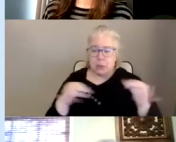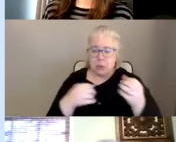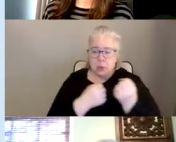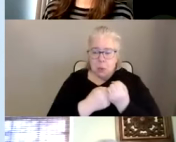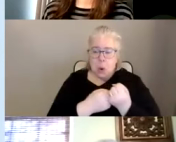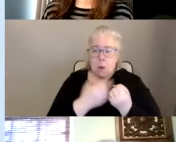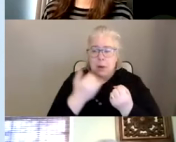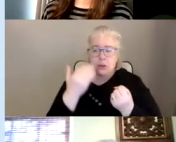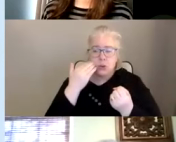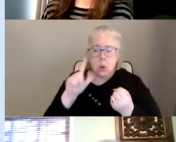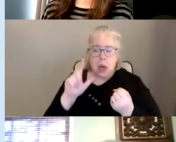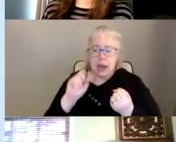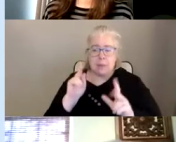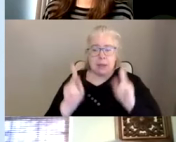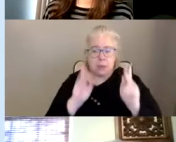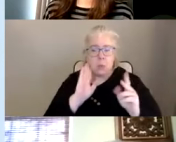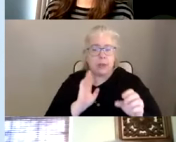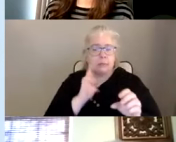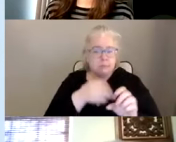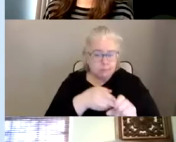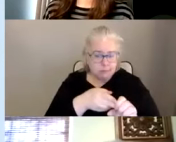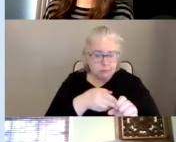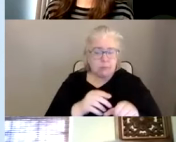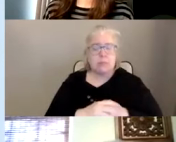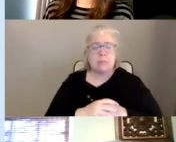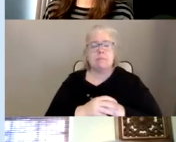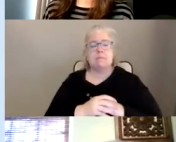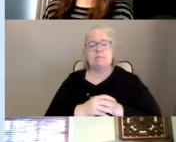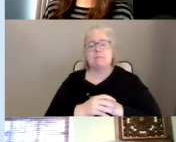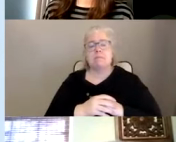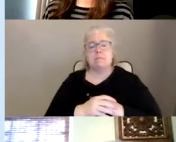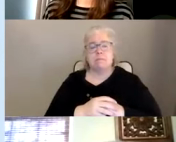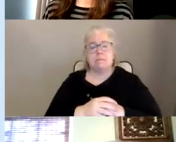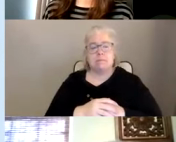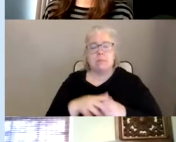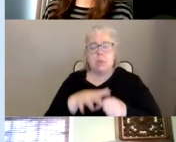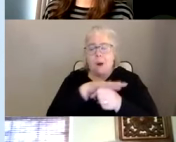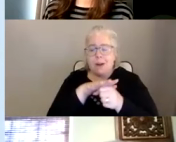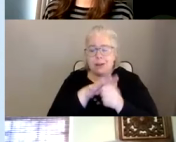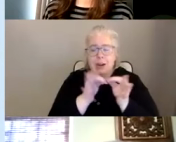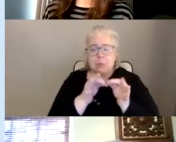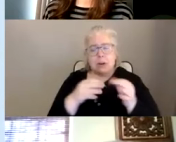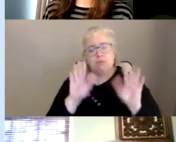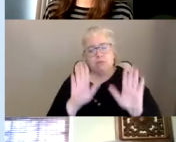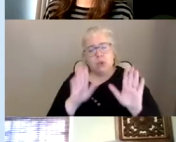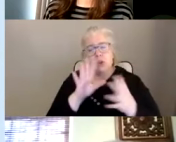that LEP consumers might be coming. On-site interpreting would be a great option for you.